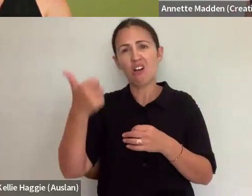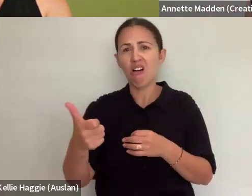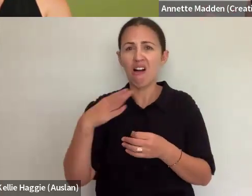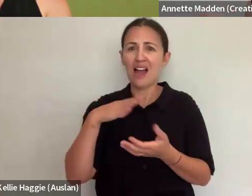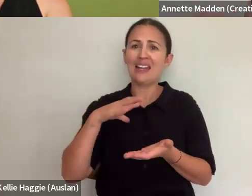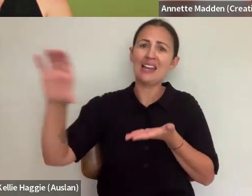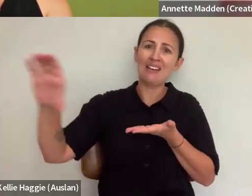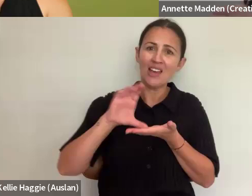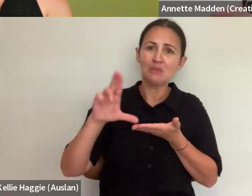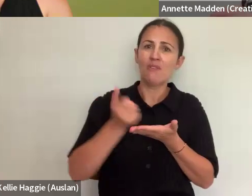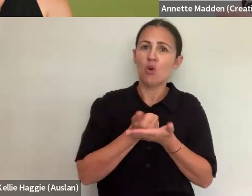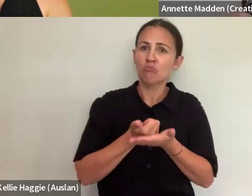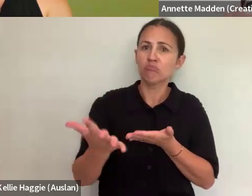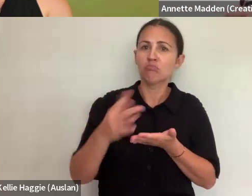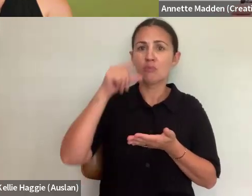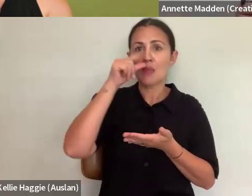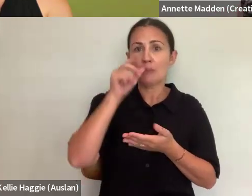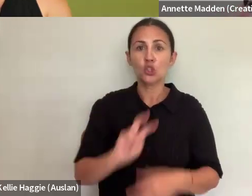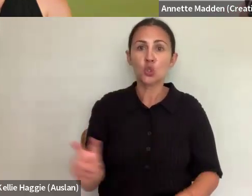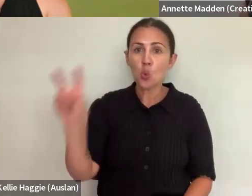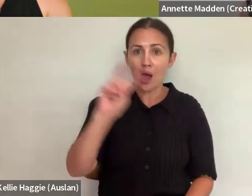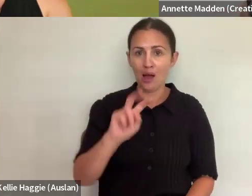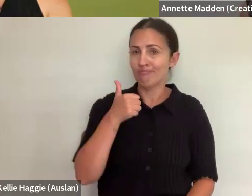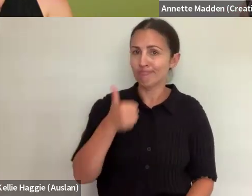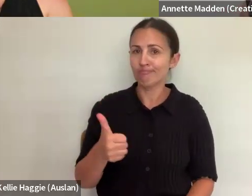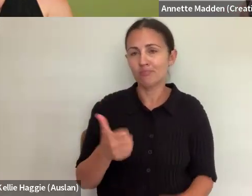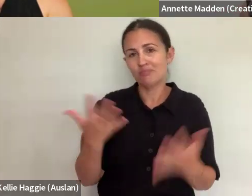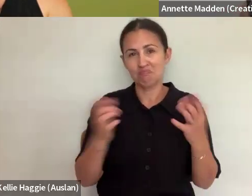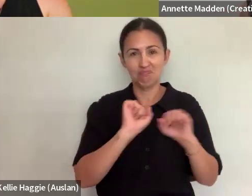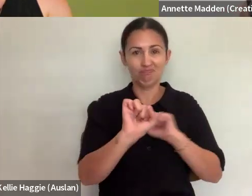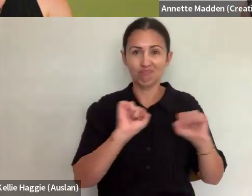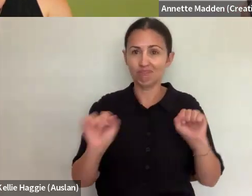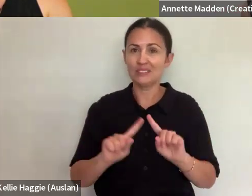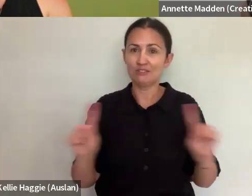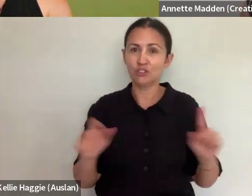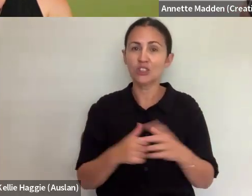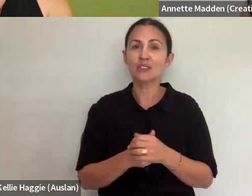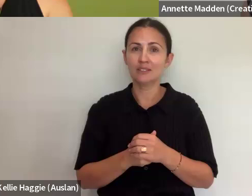on a secure wage for a period of time, and that hasn't been possible before. There will be